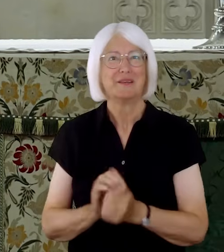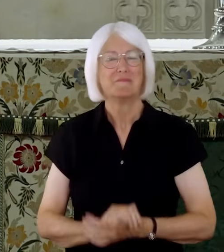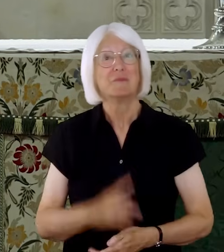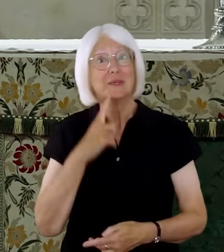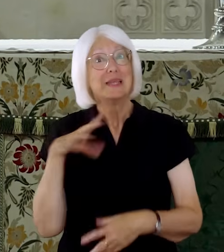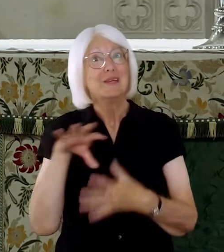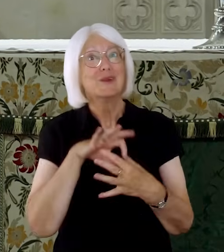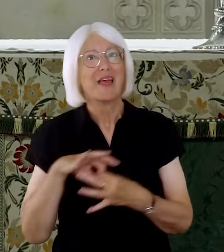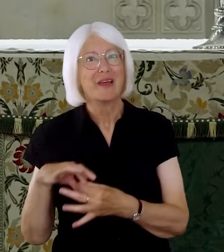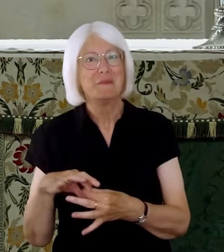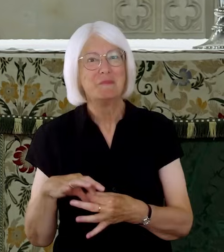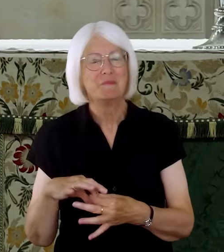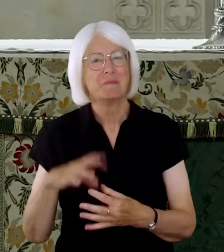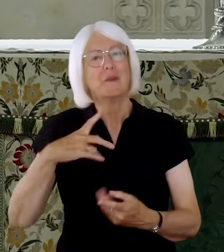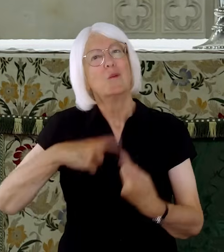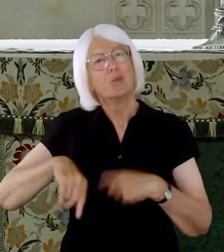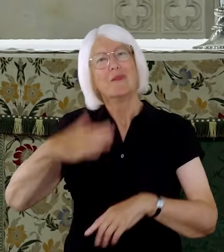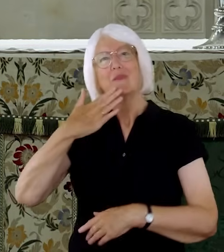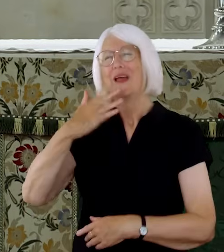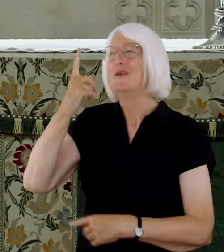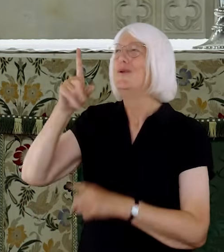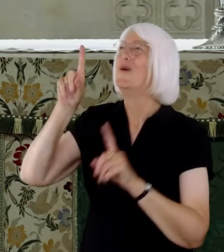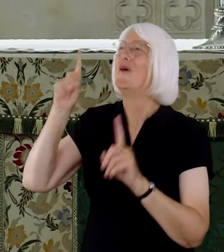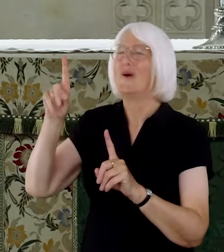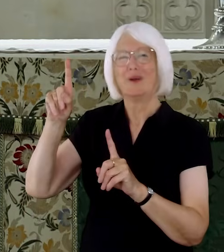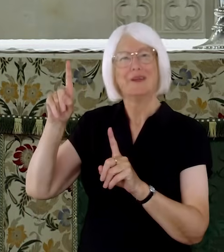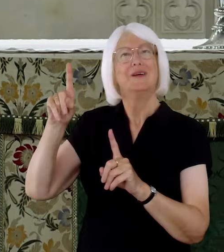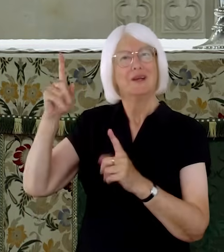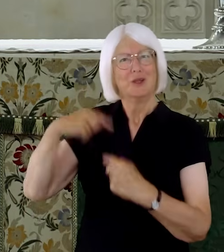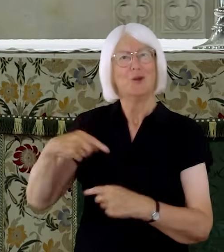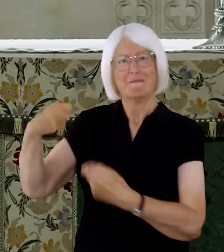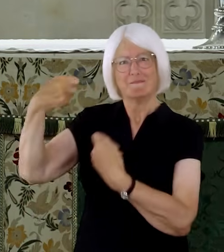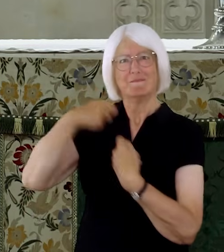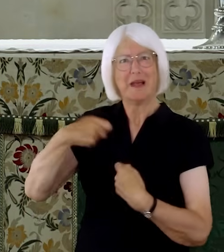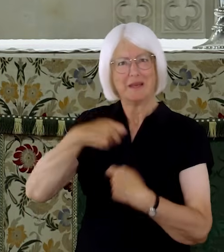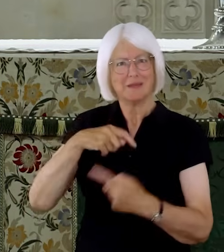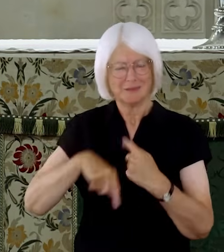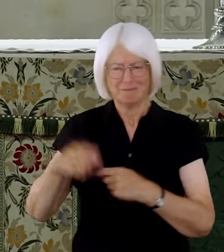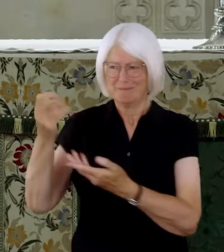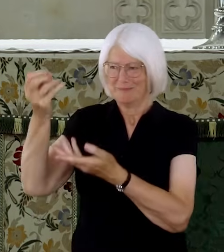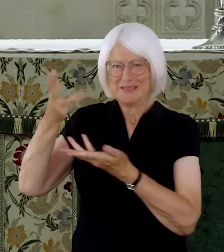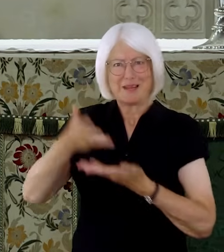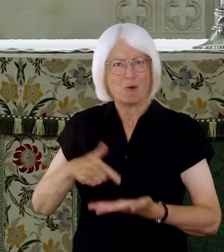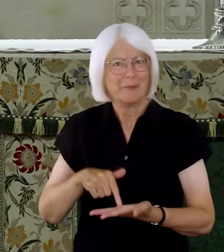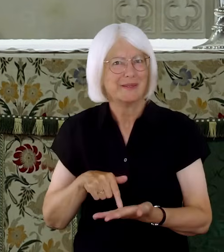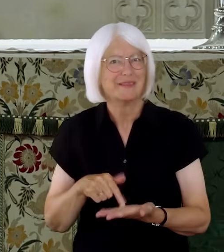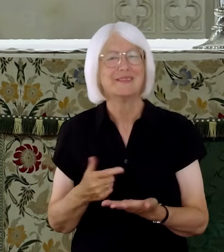We say together, we thank you Lord that you have fed us in this Sacrament,